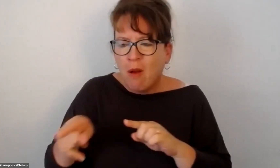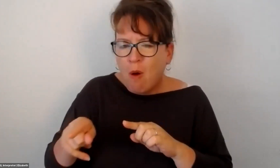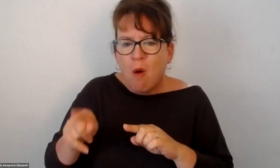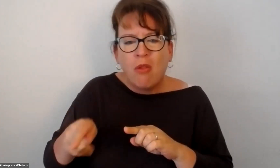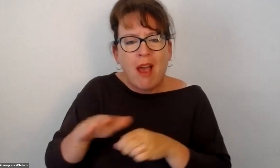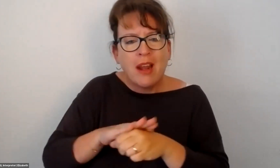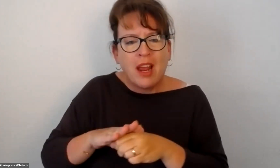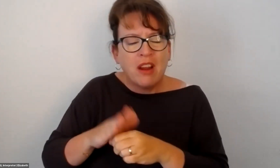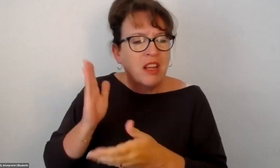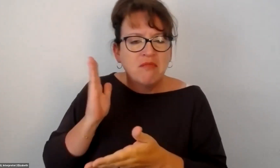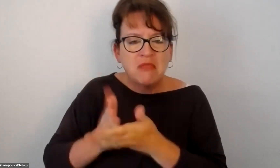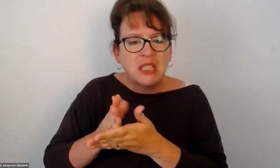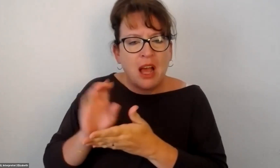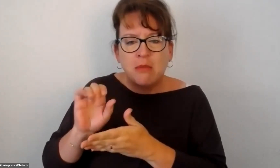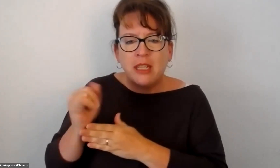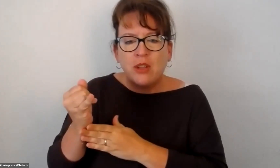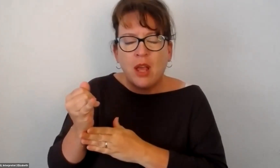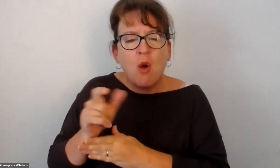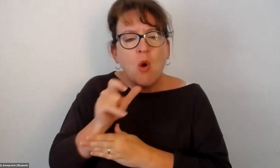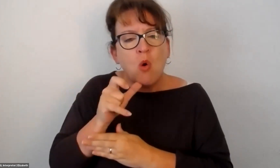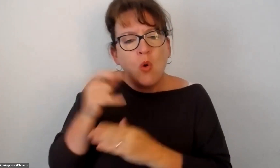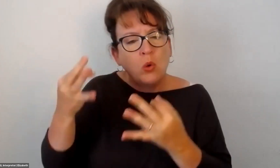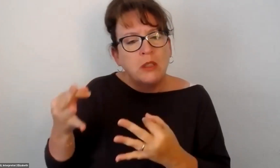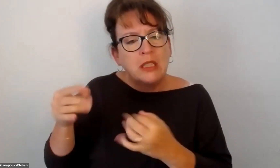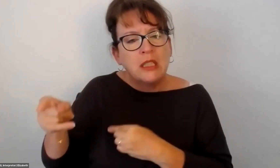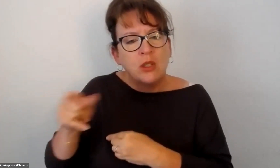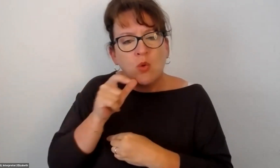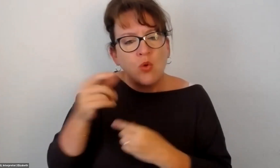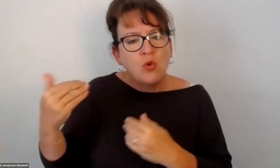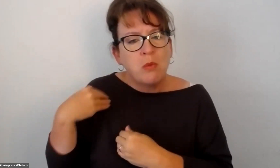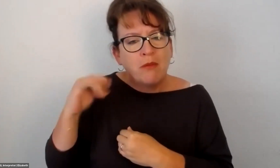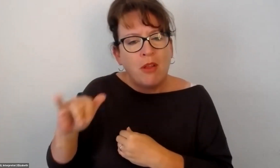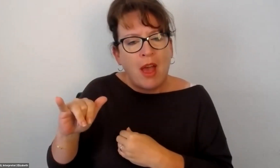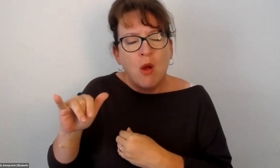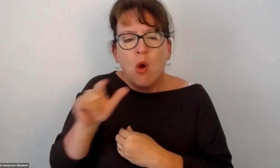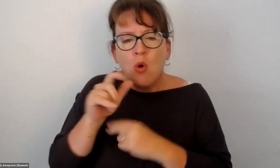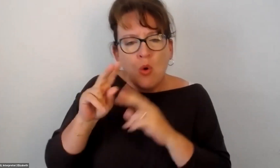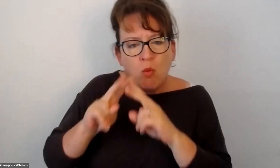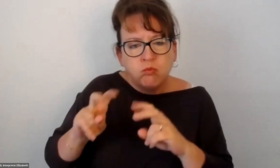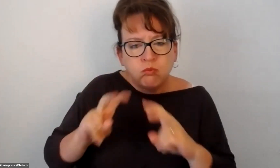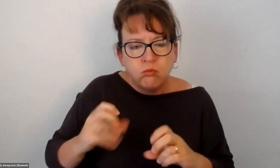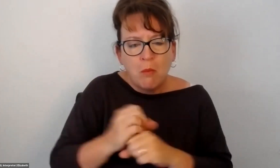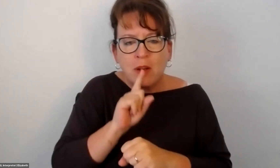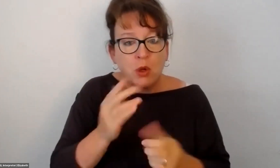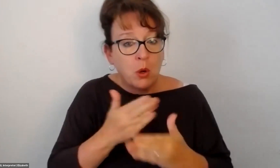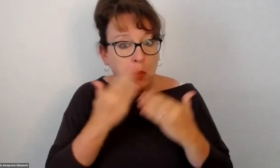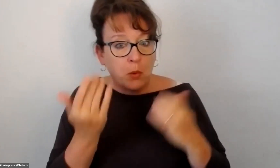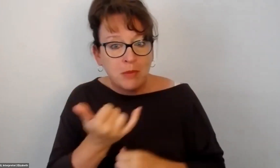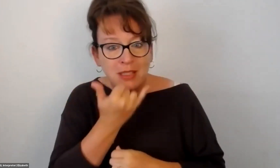technologies and clean air planning practices. And so if you turn to the next slide. The